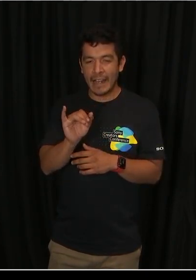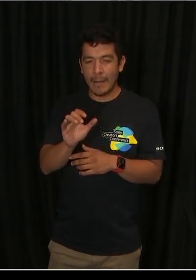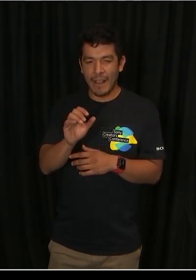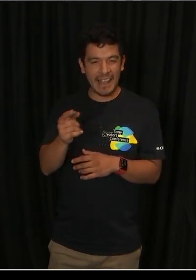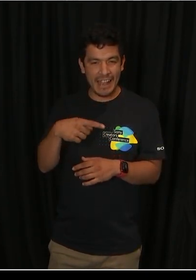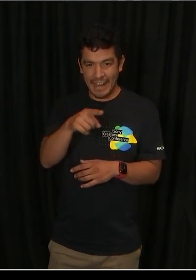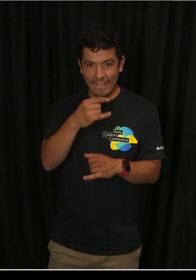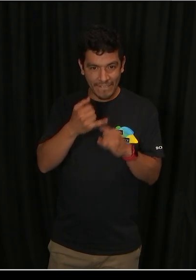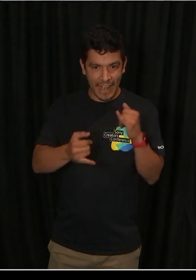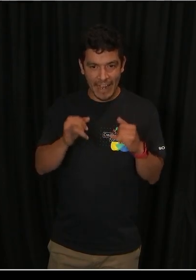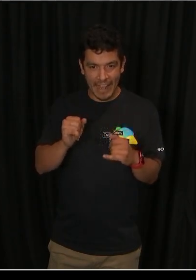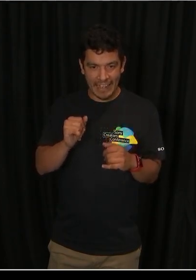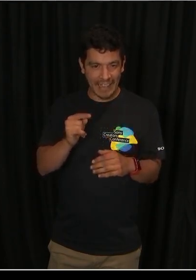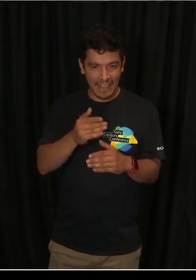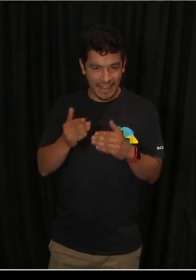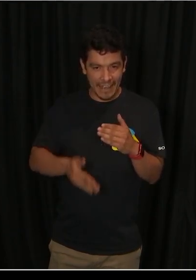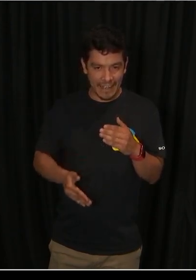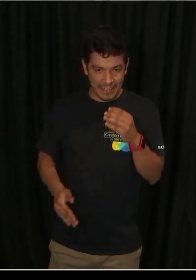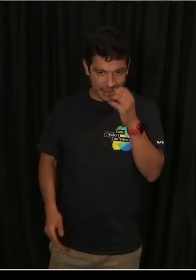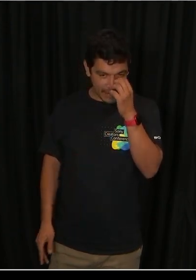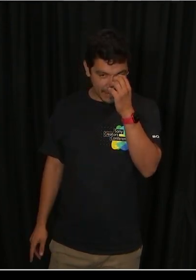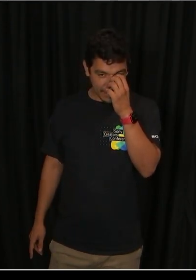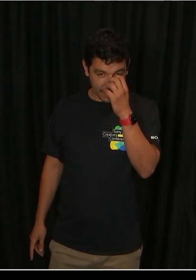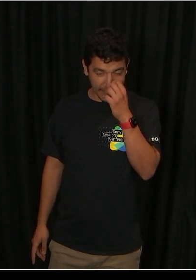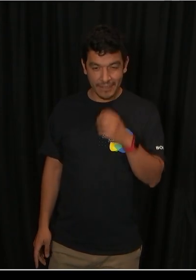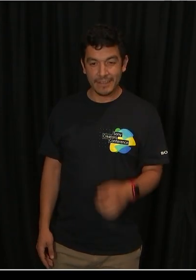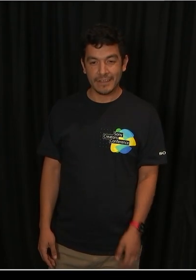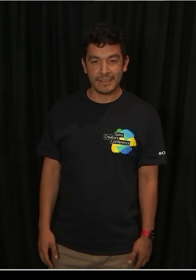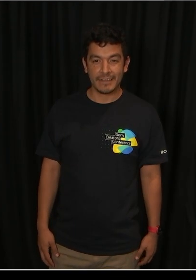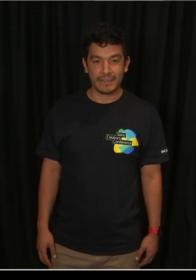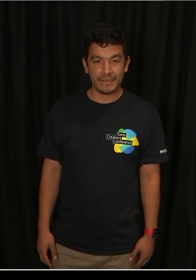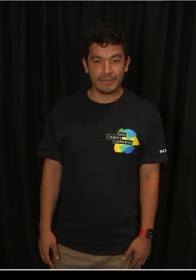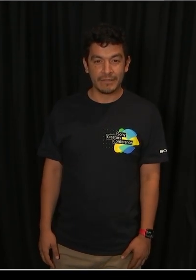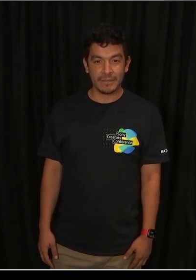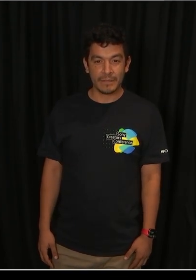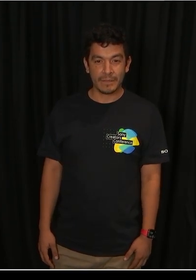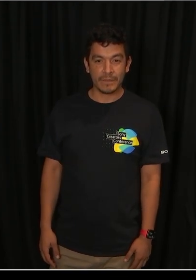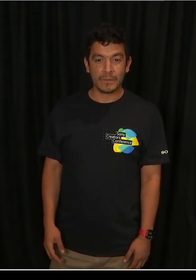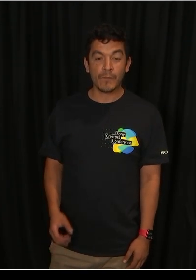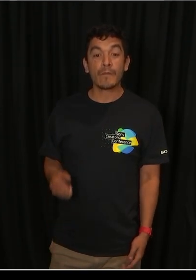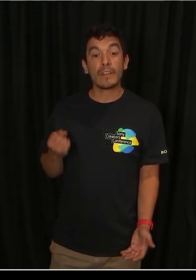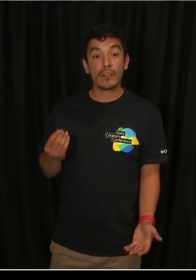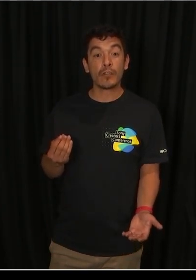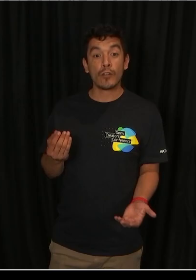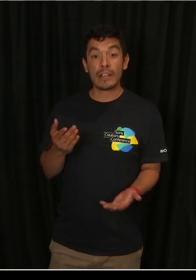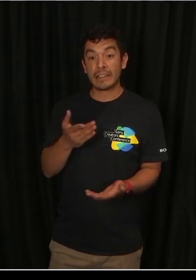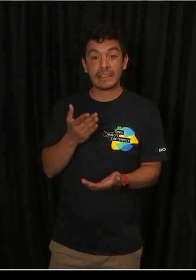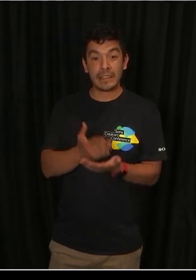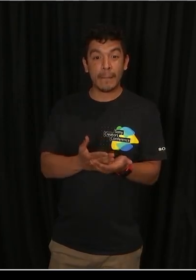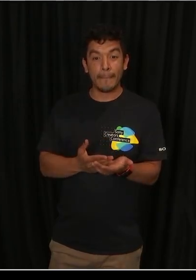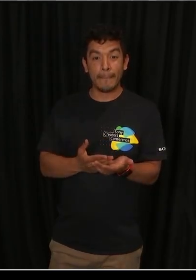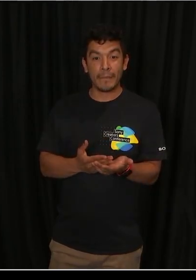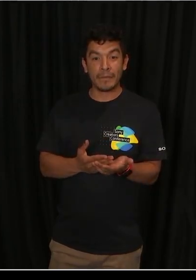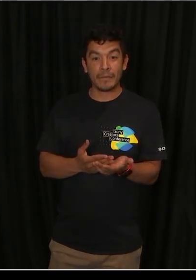once we get into that really cool acting stuff. I'm sorry, action stuff. So here are some of the final version.